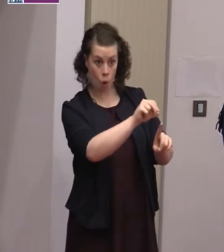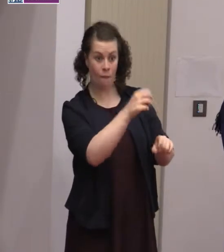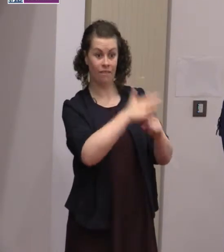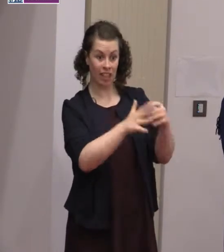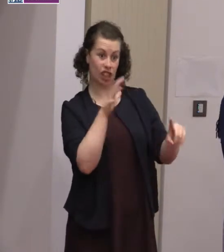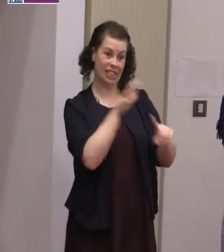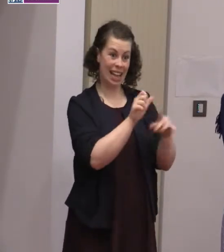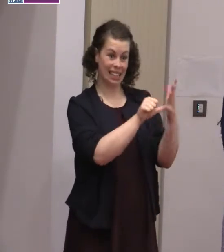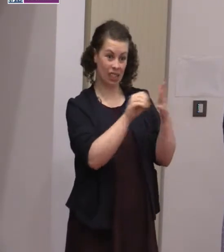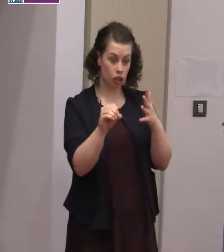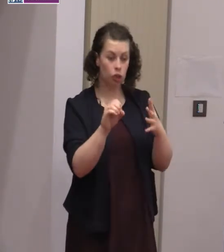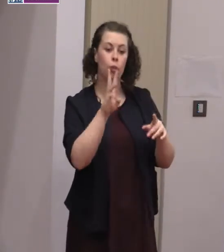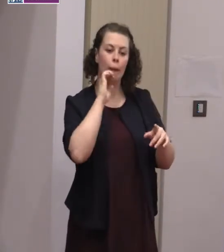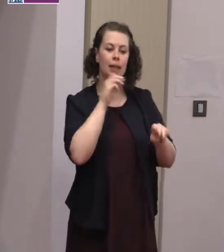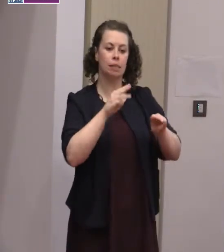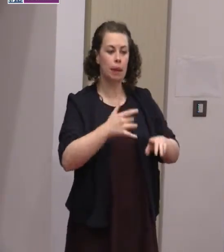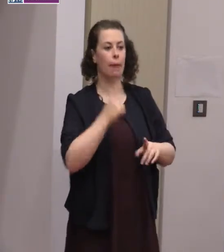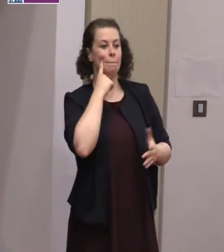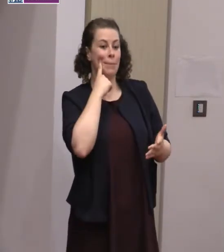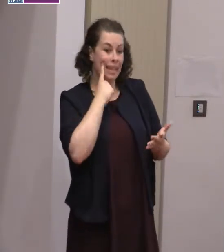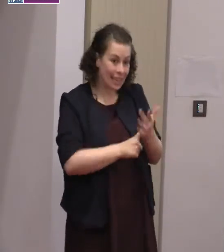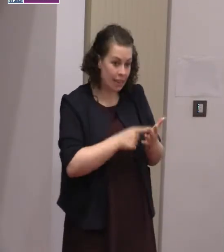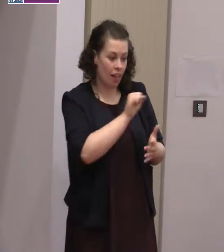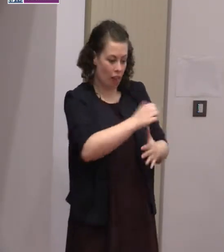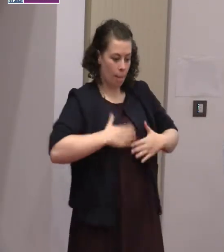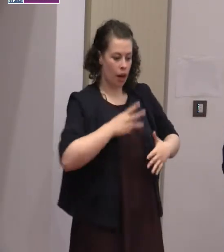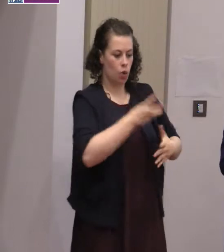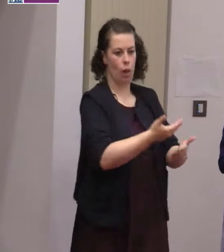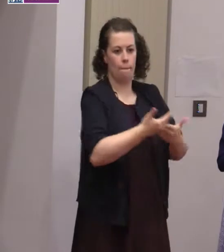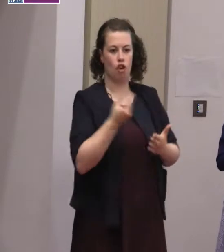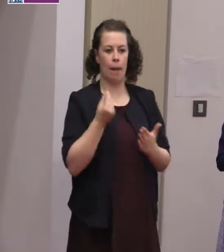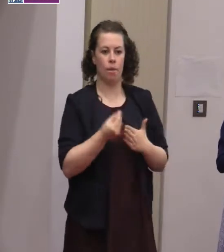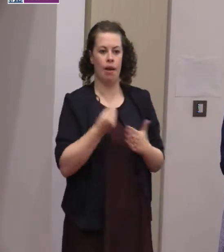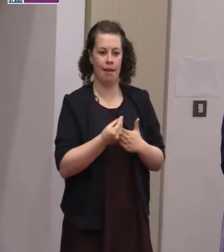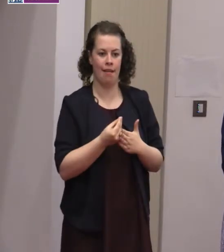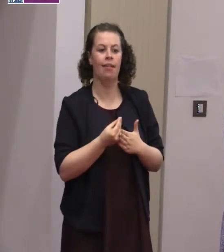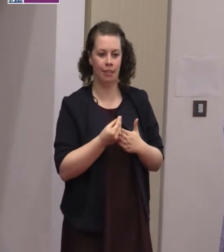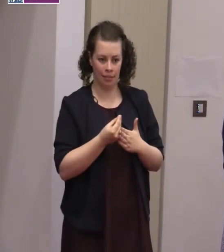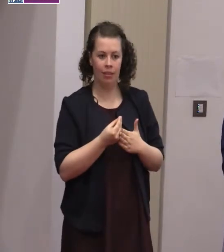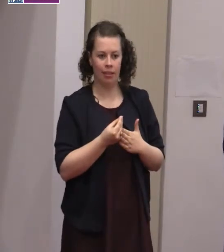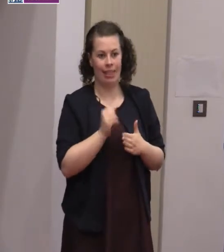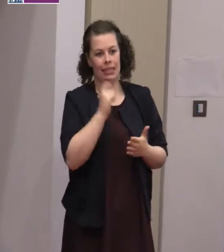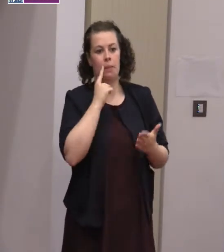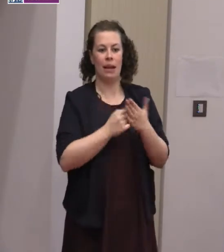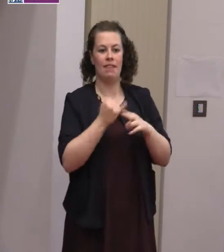will bring about riches or wealth.